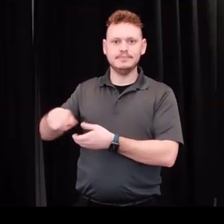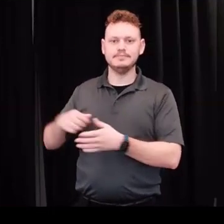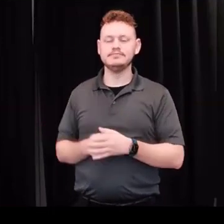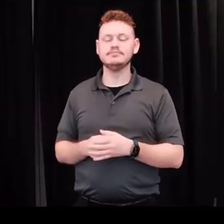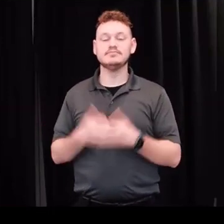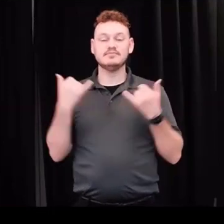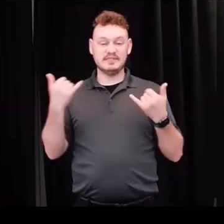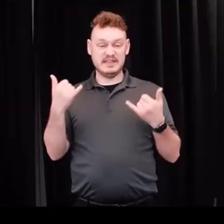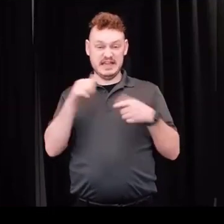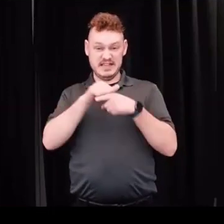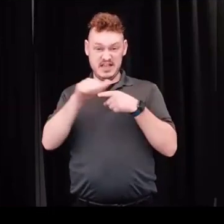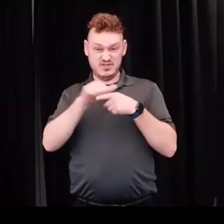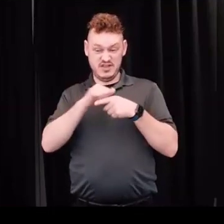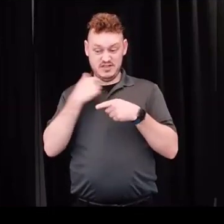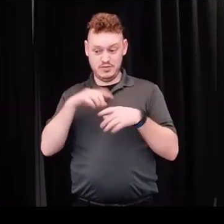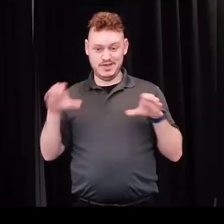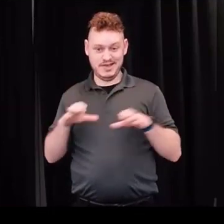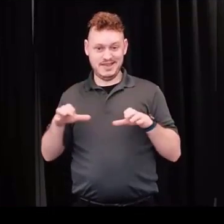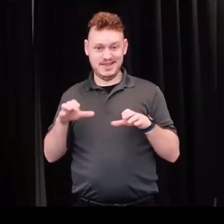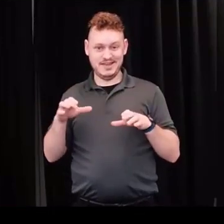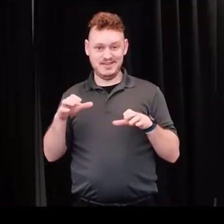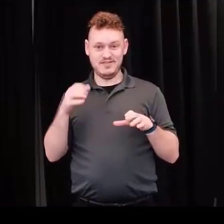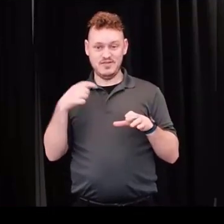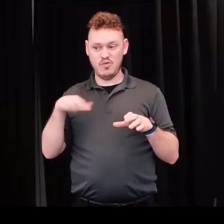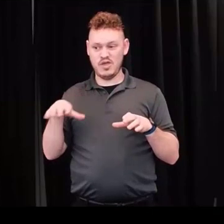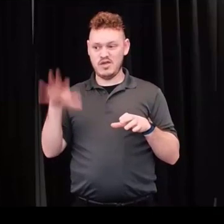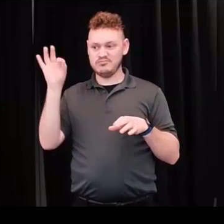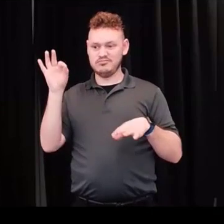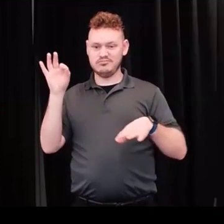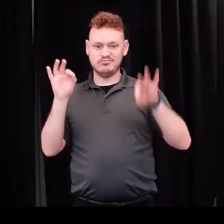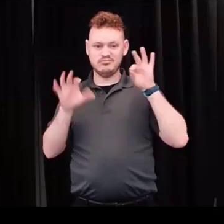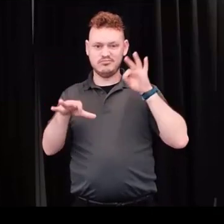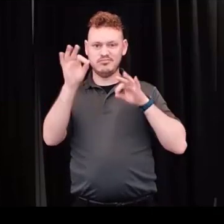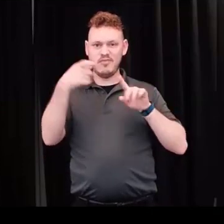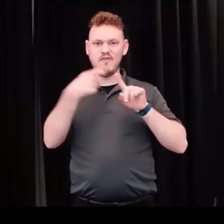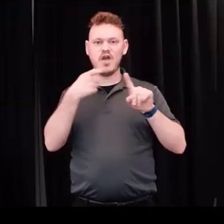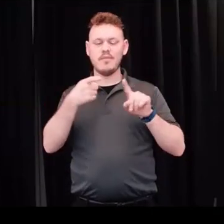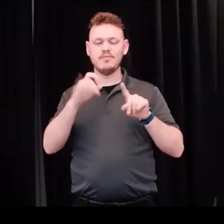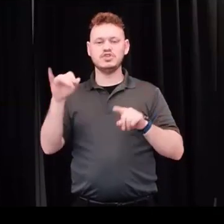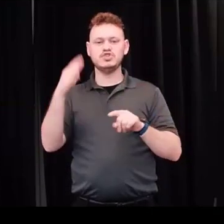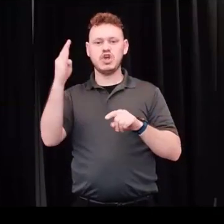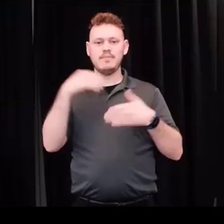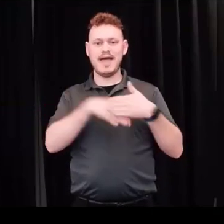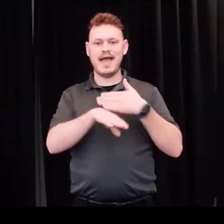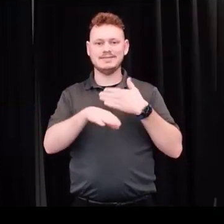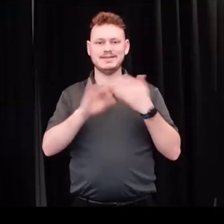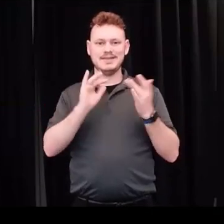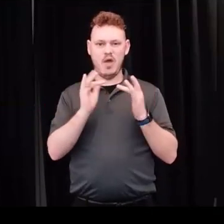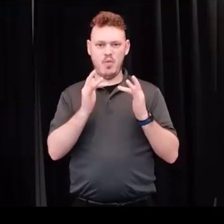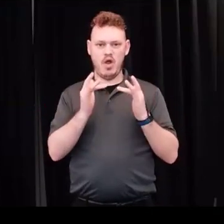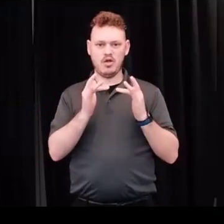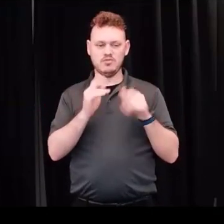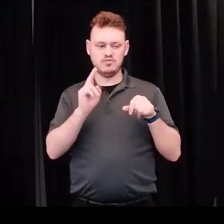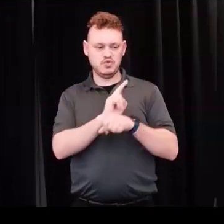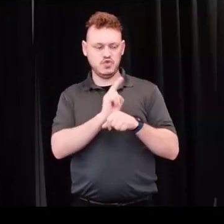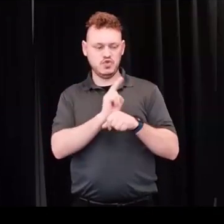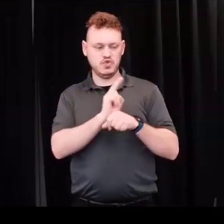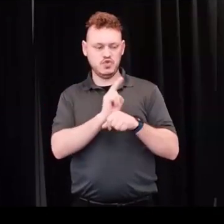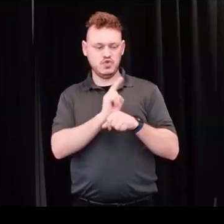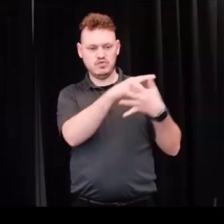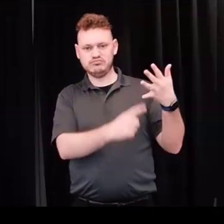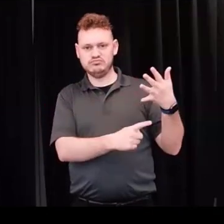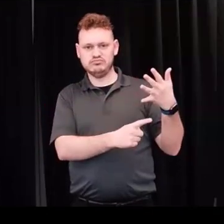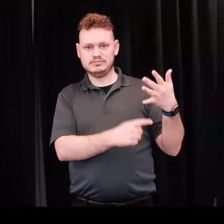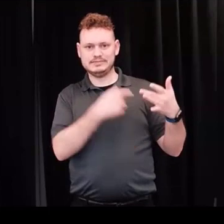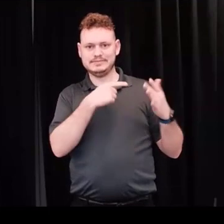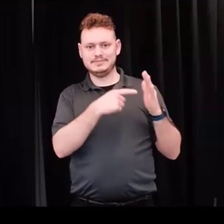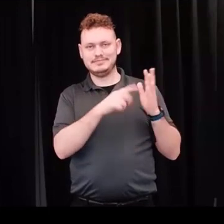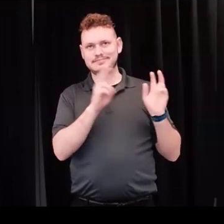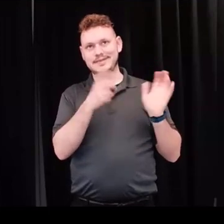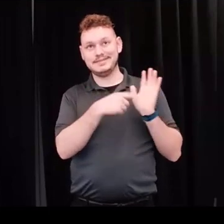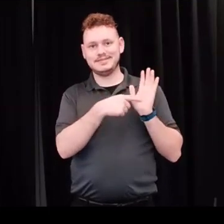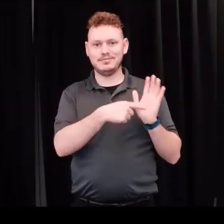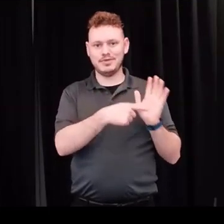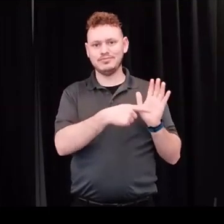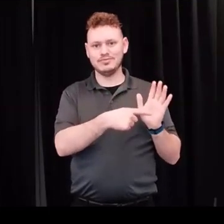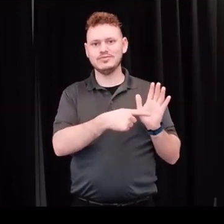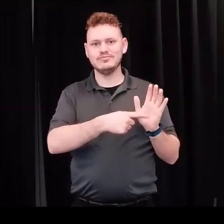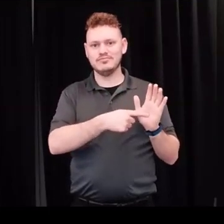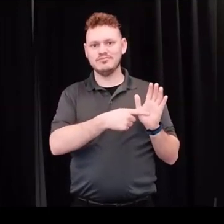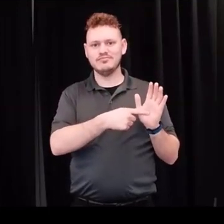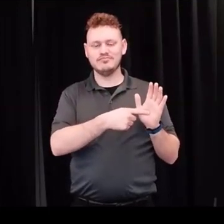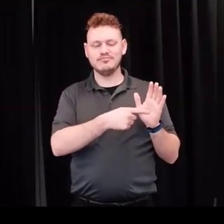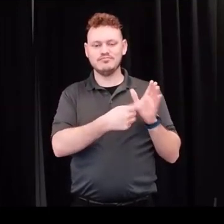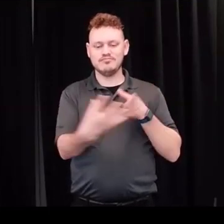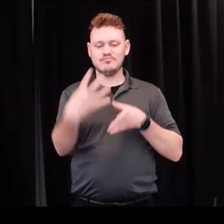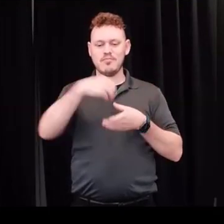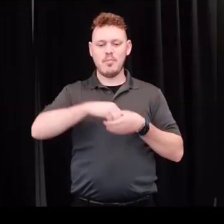today, we curated from the Job Access Network and use those symptoms as part of those descriptions,